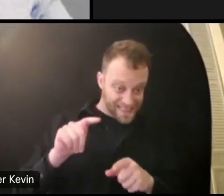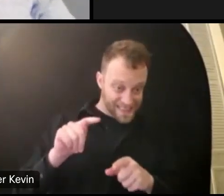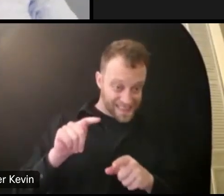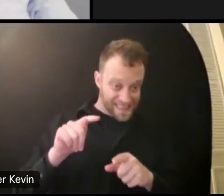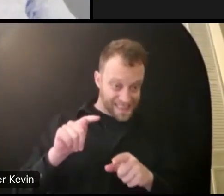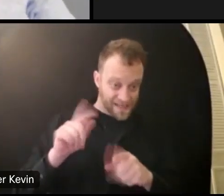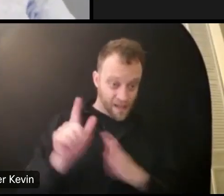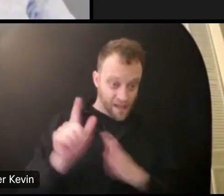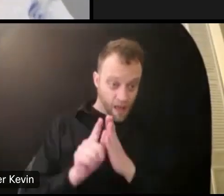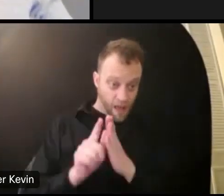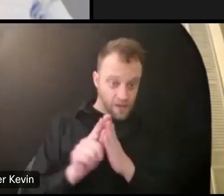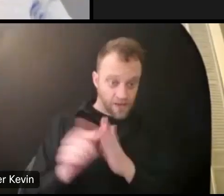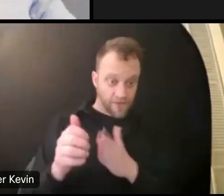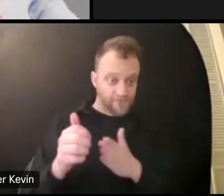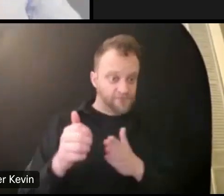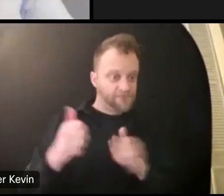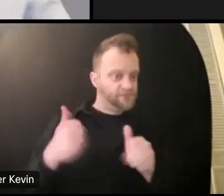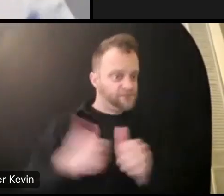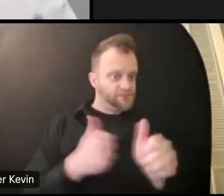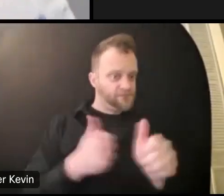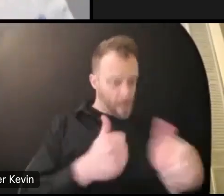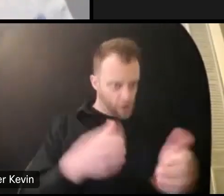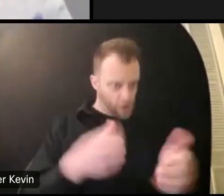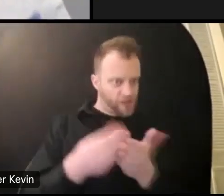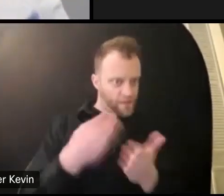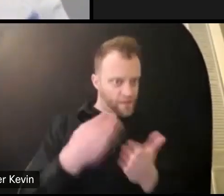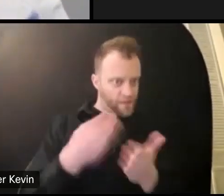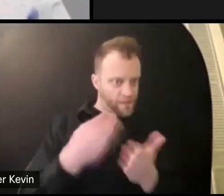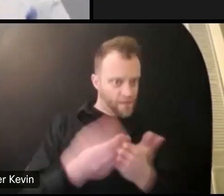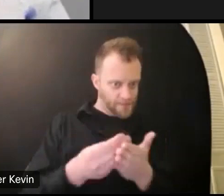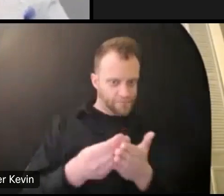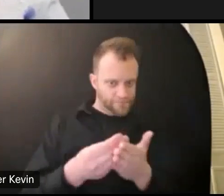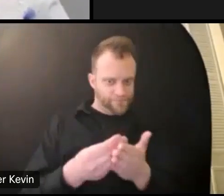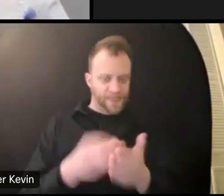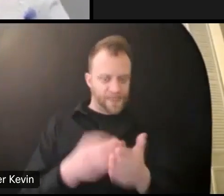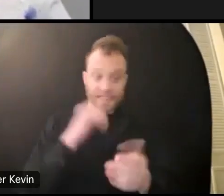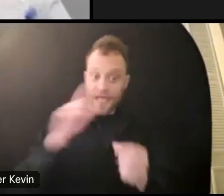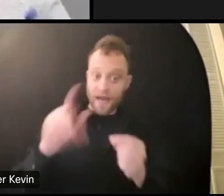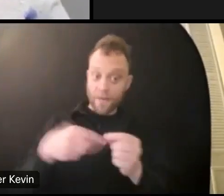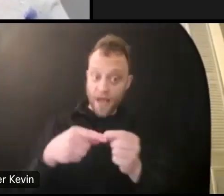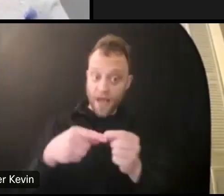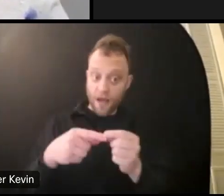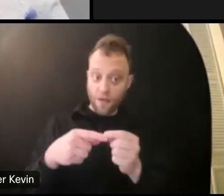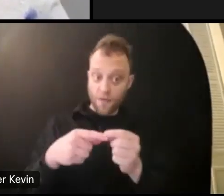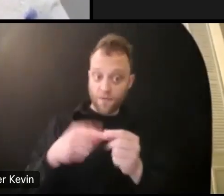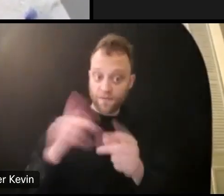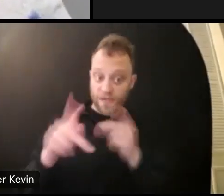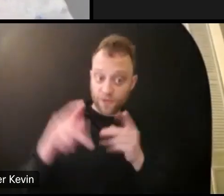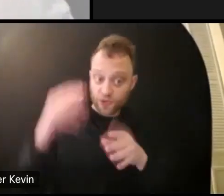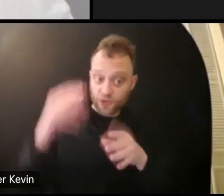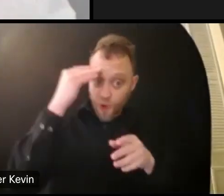else where you have this conflict because you work certain places or this is where you go for a dance